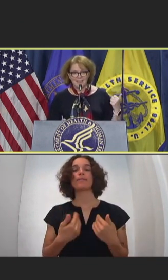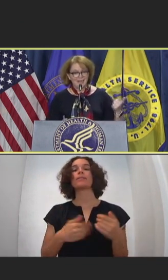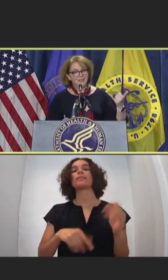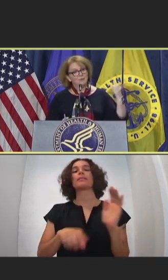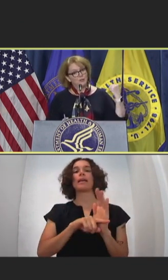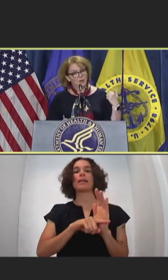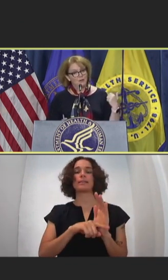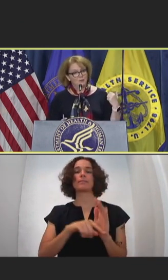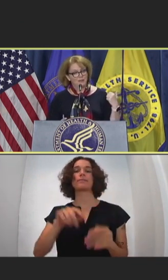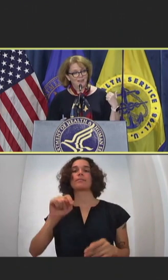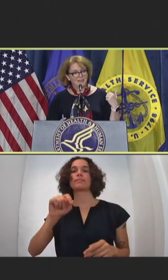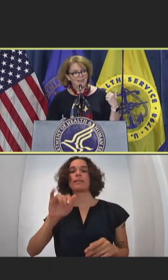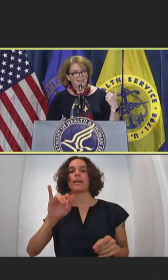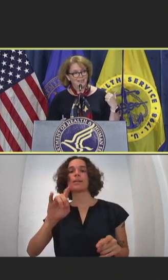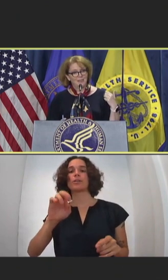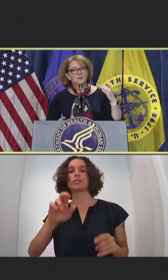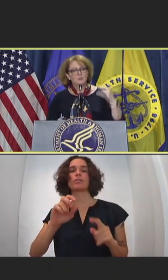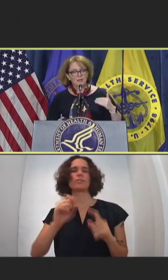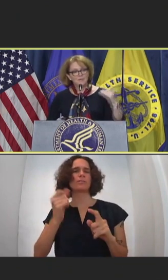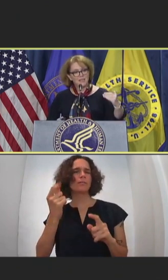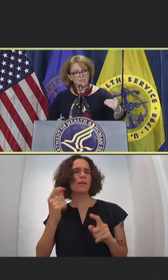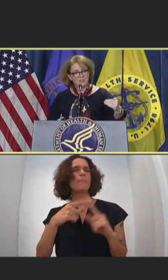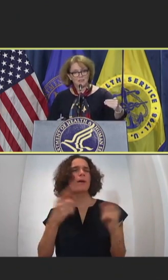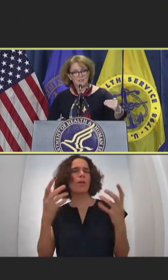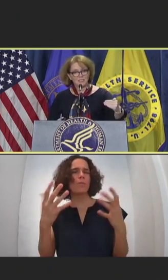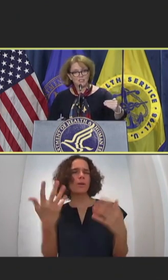And if we know they were vaccinated, the recommendation to the clinician